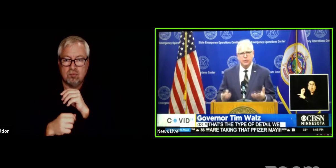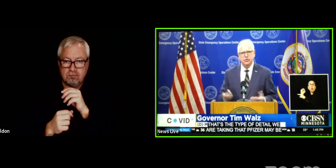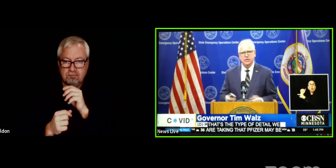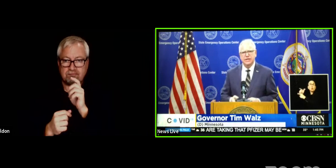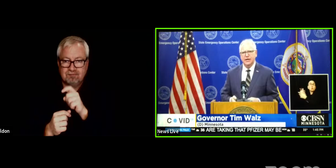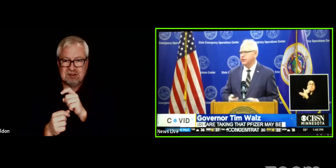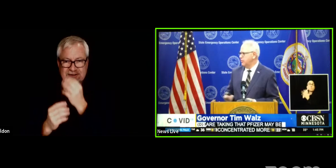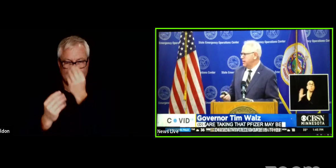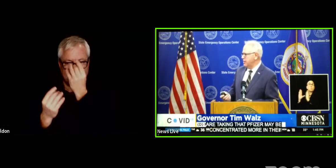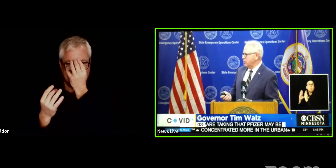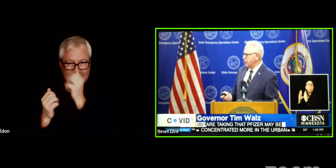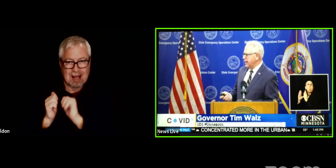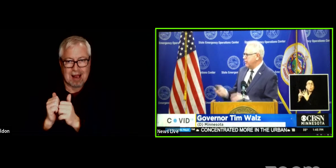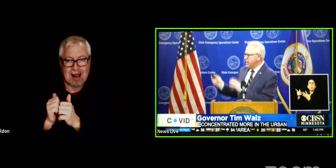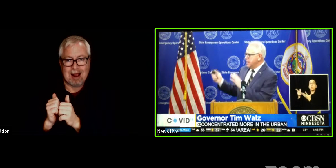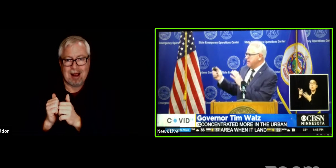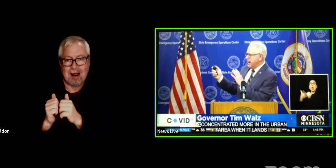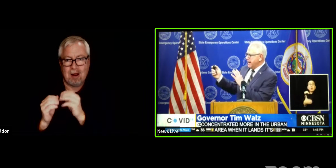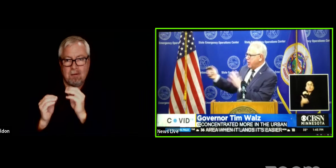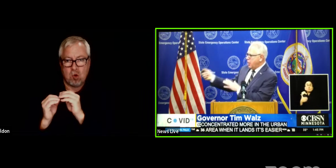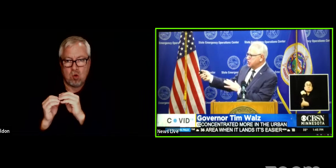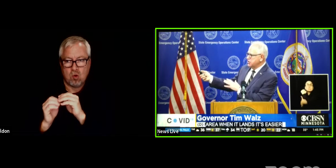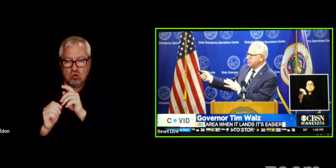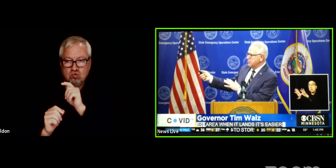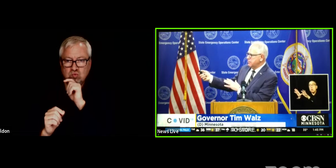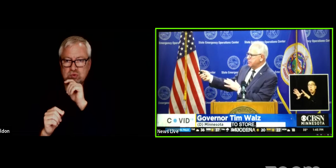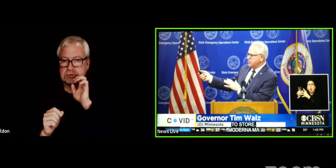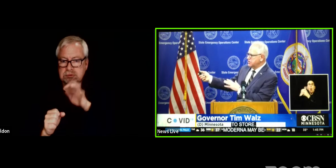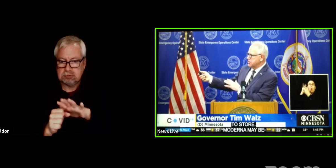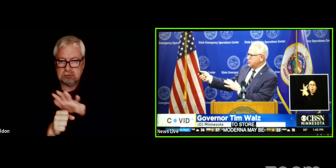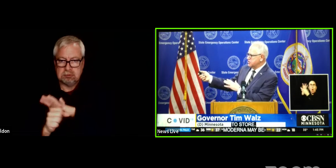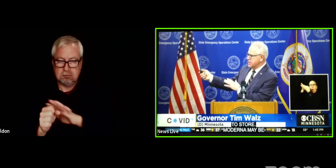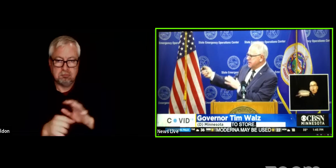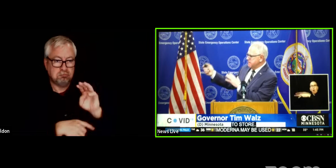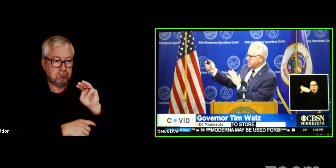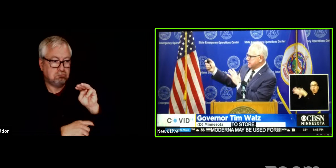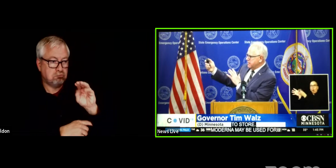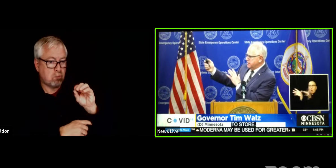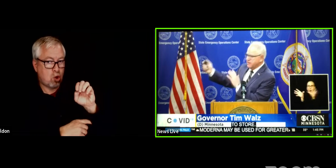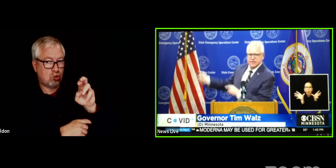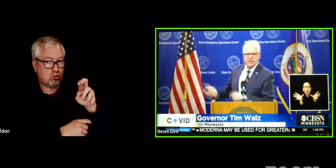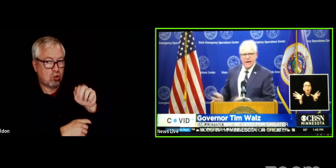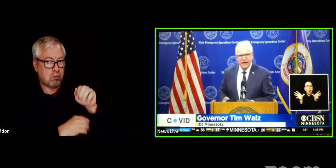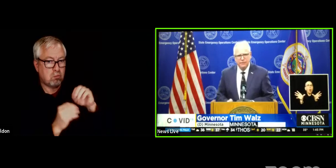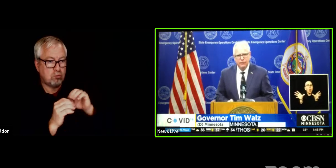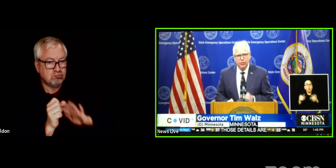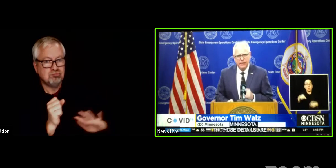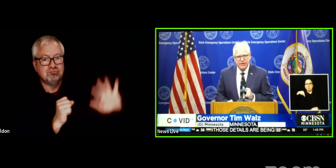THOSE ARE DETAILS THAT ARE, WORKED OUT. BUT I CAUTION MINNESOTANS, THIS IS NOT CONFIRMED,